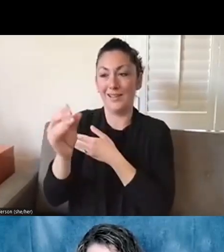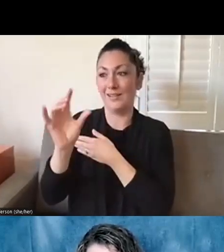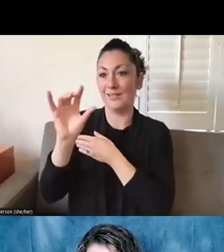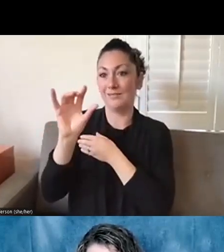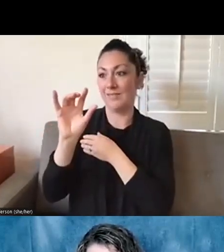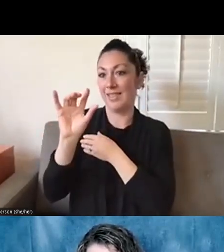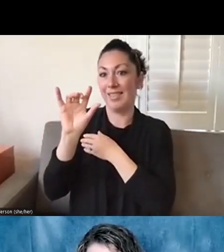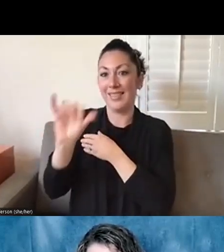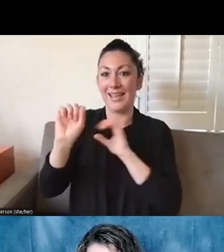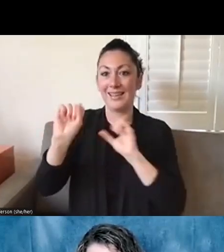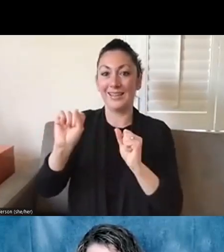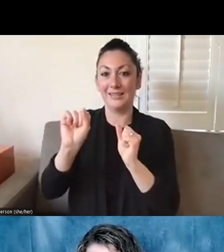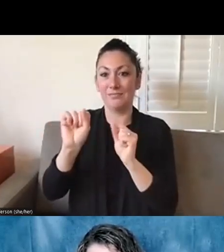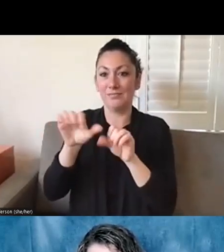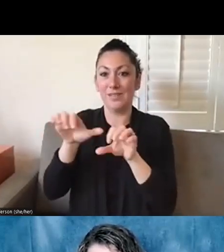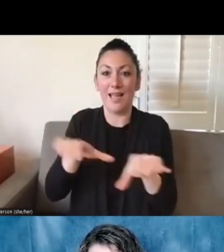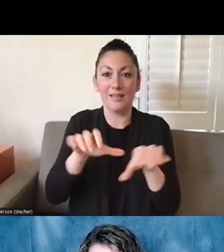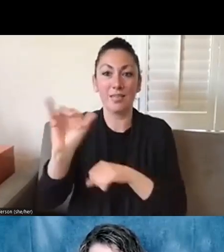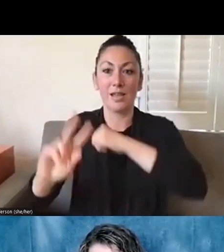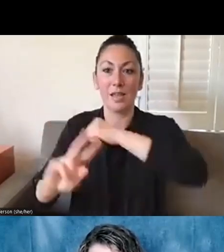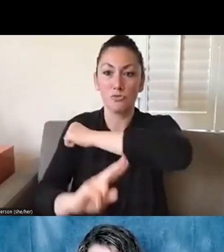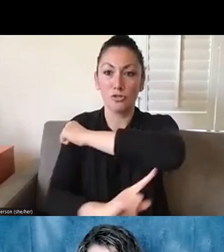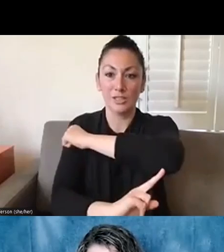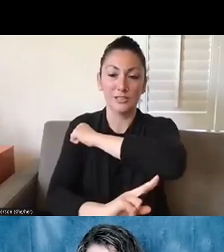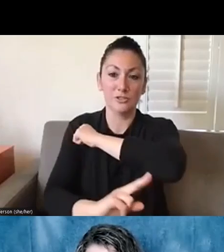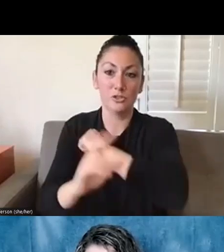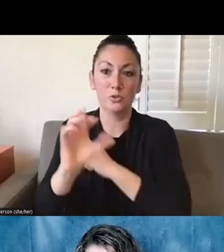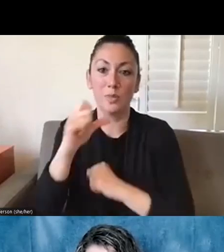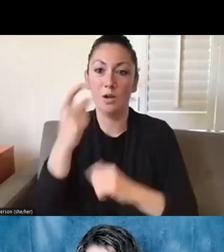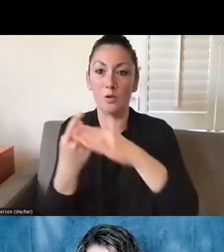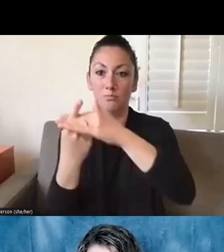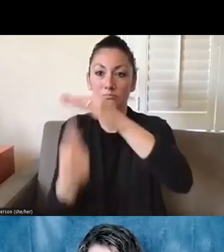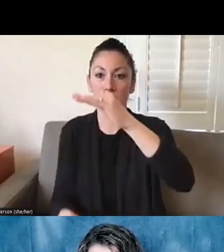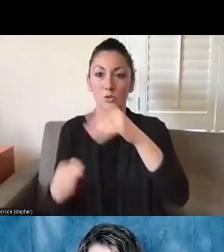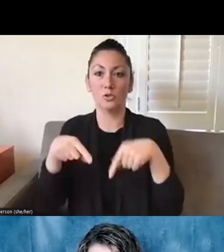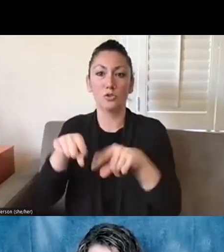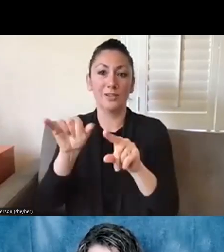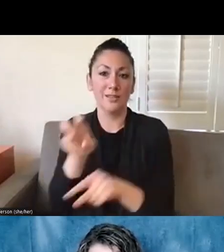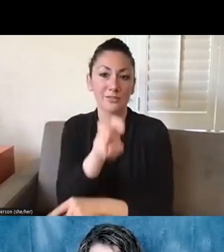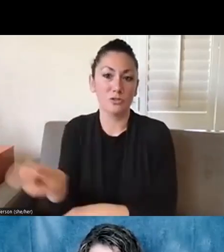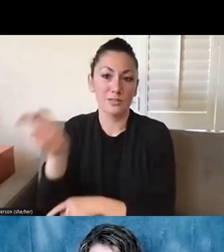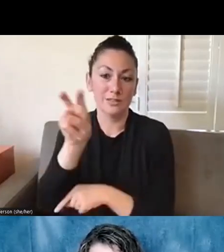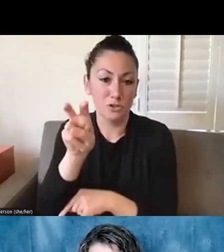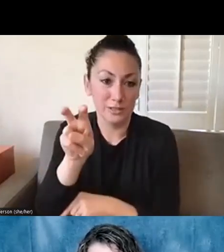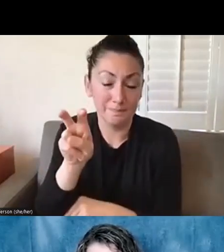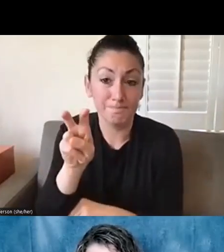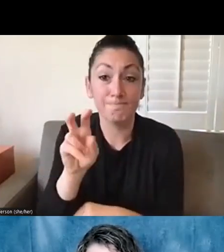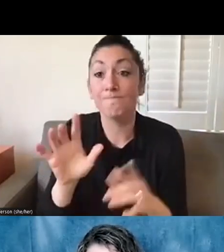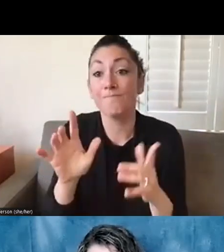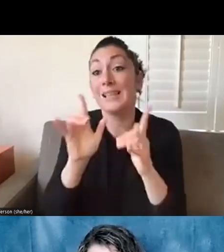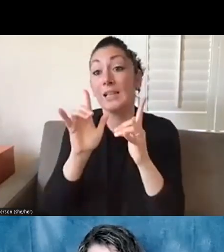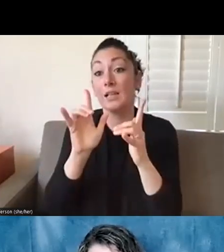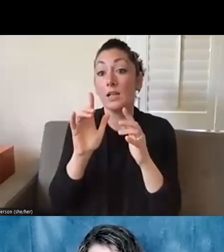before they're discharged, can really act as a bridge so that they don't fall through the cracks,